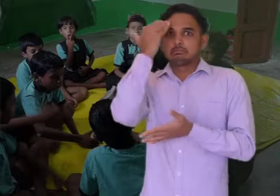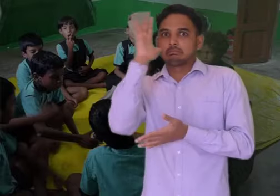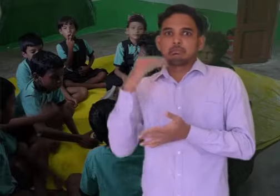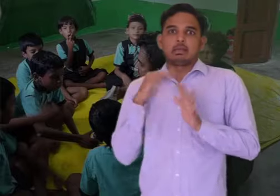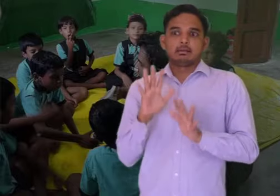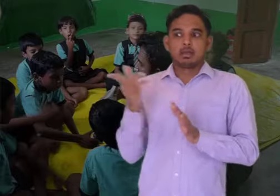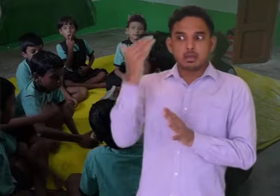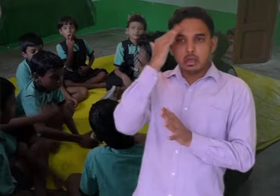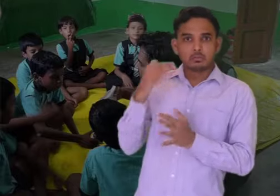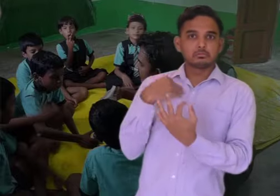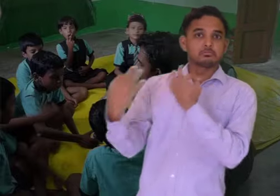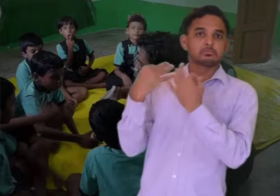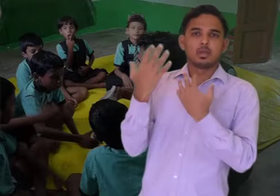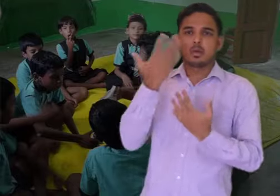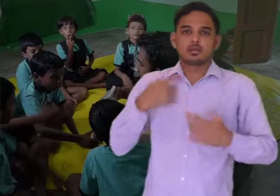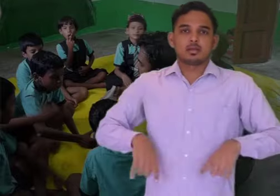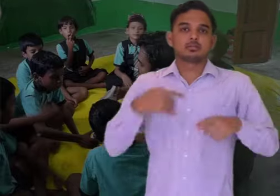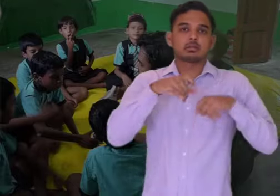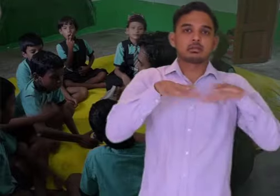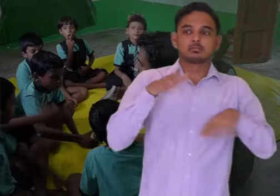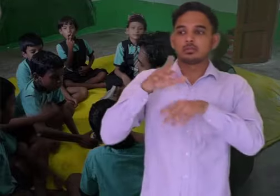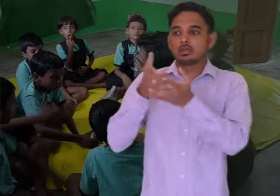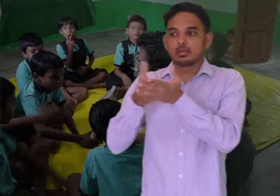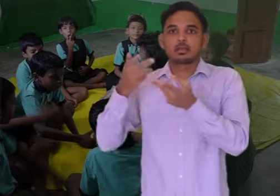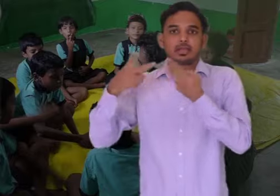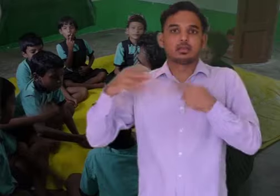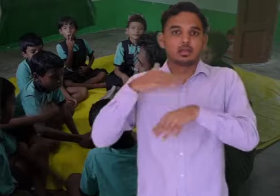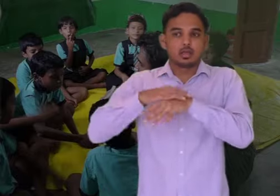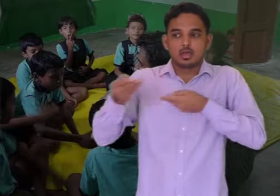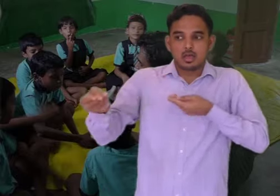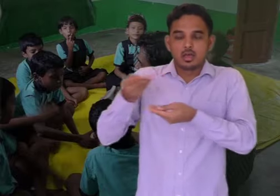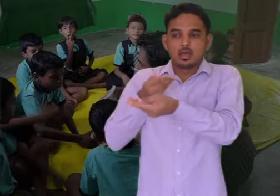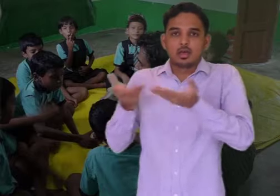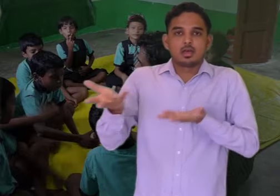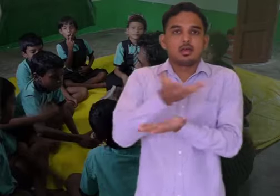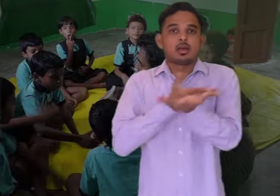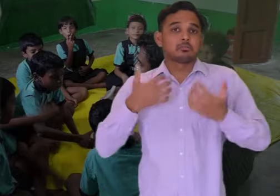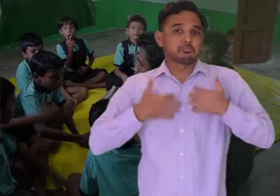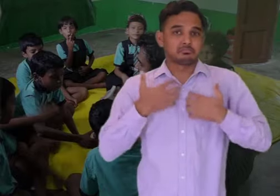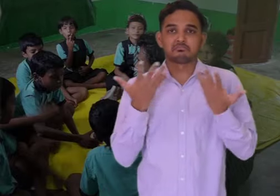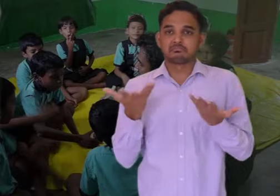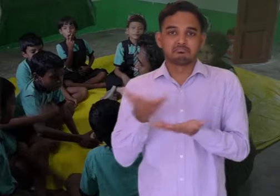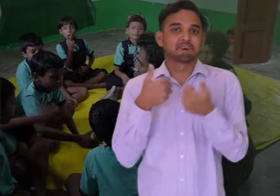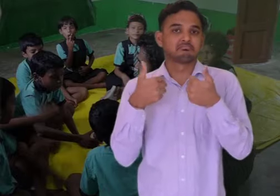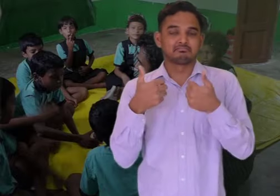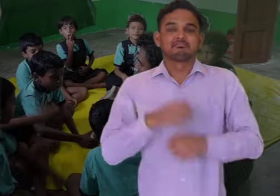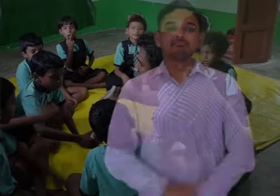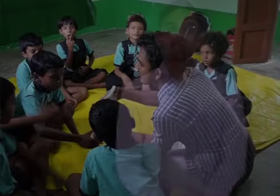some students can identify others cannot this depends on their background and